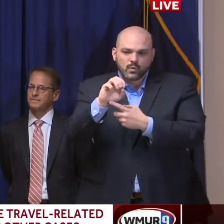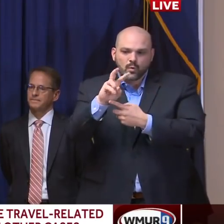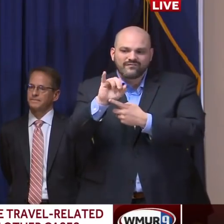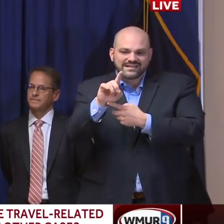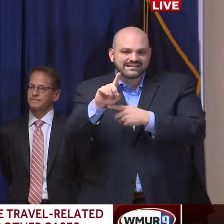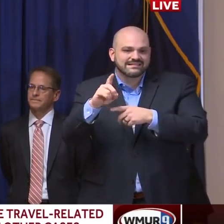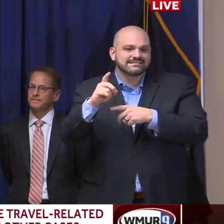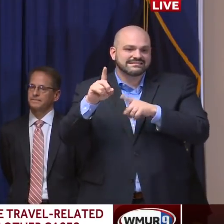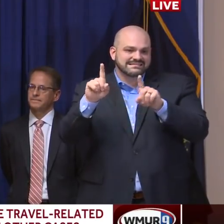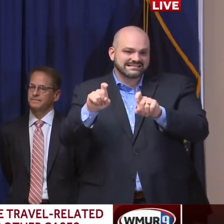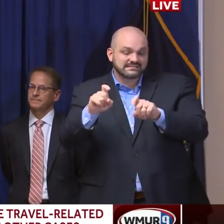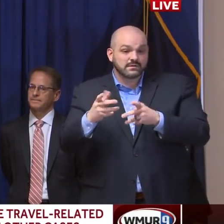ON THE COVID-19 TESTING.